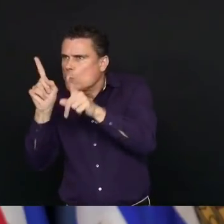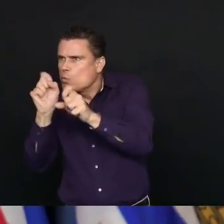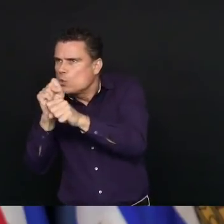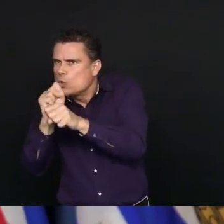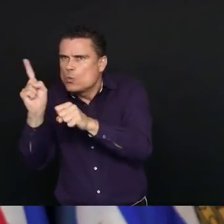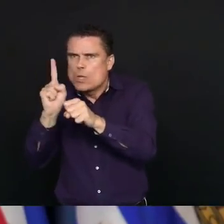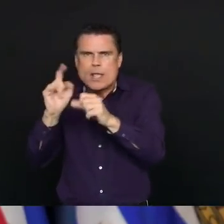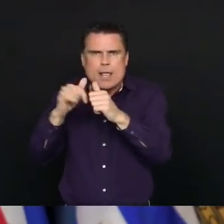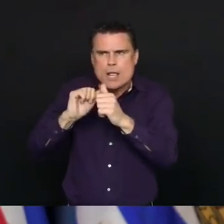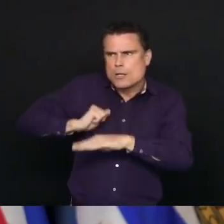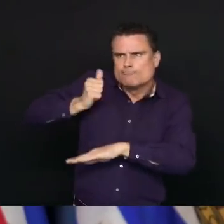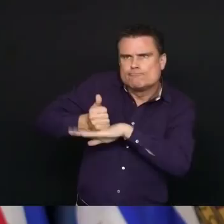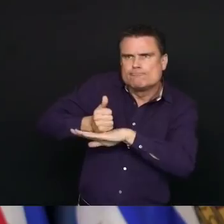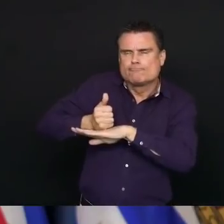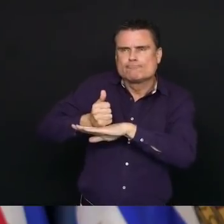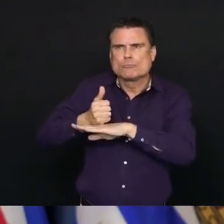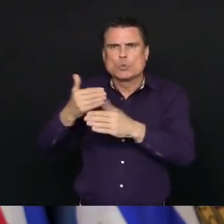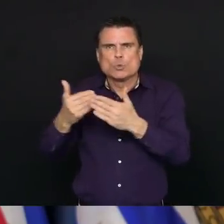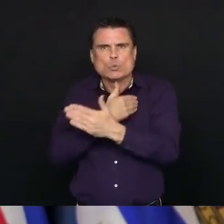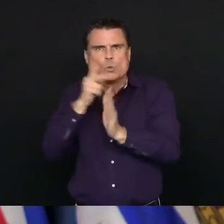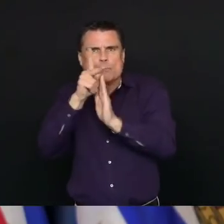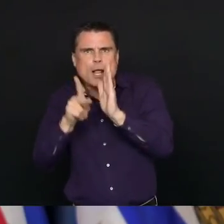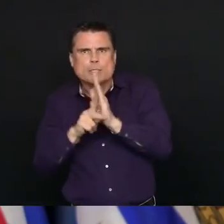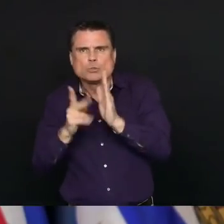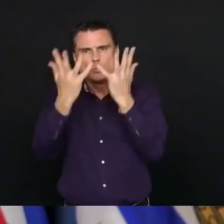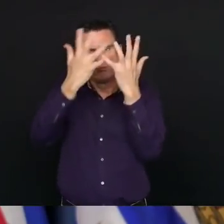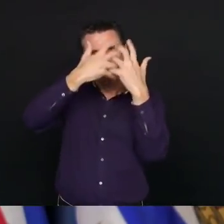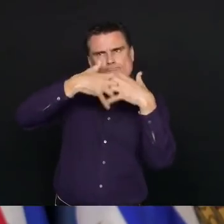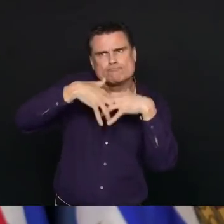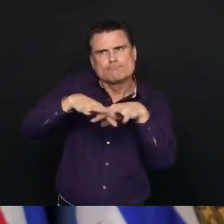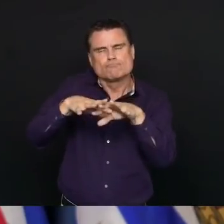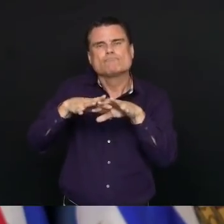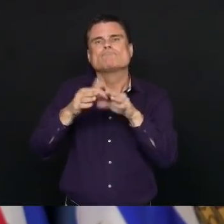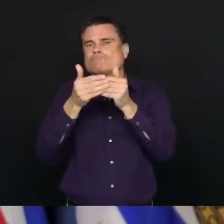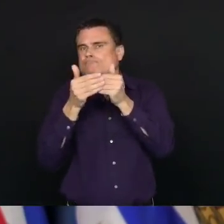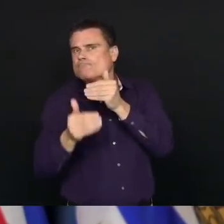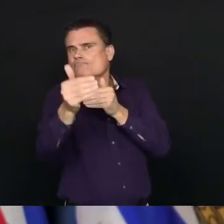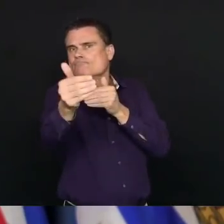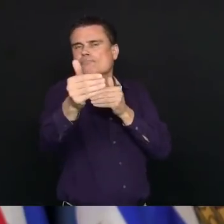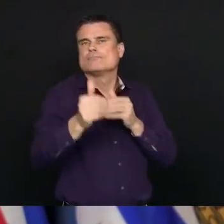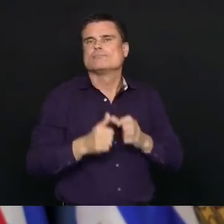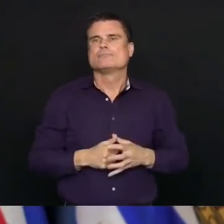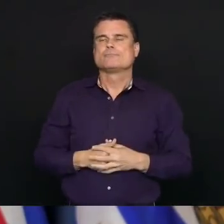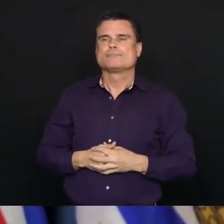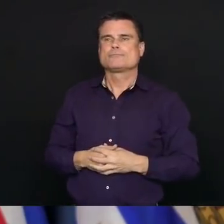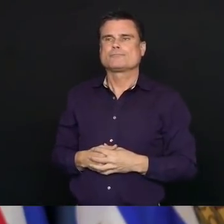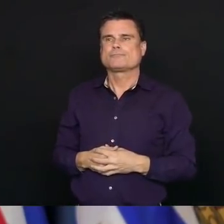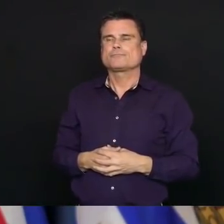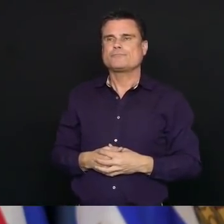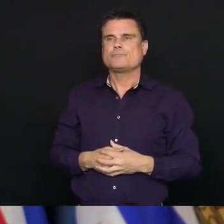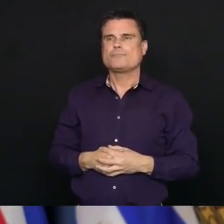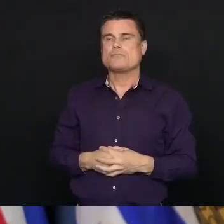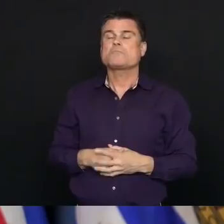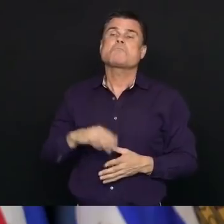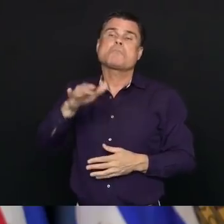And a huge challenge in that workforce. Effectively consulting with 20,000 people. Identifying people affected and making change and putting them first in all of